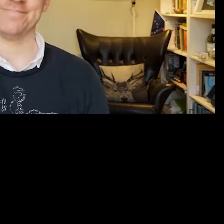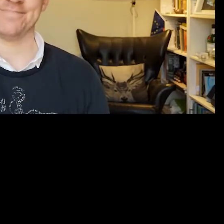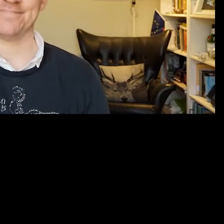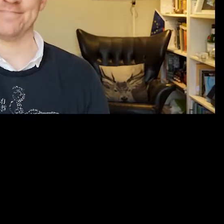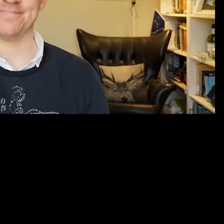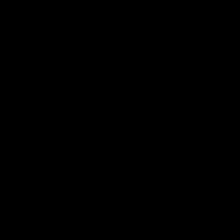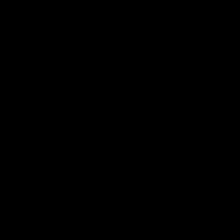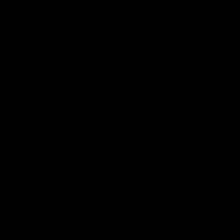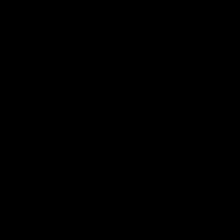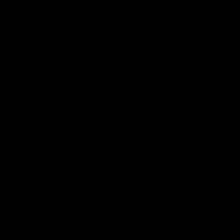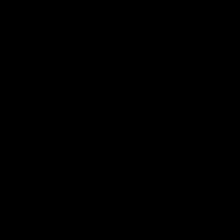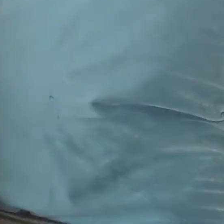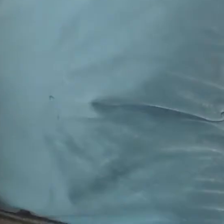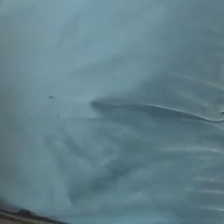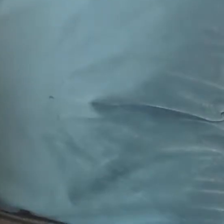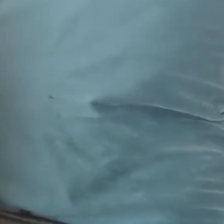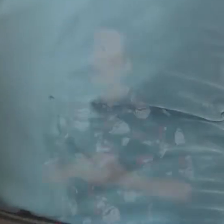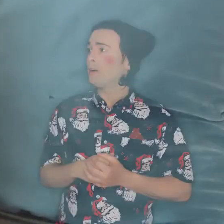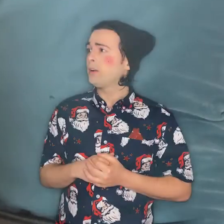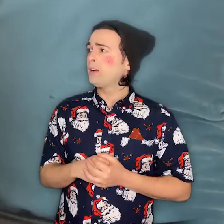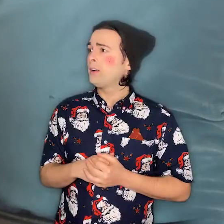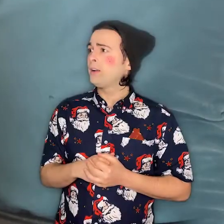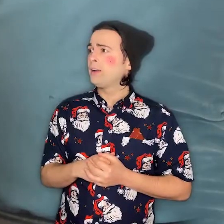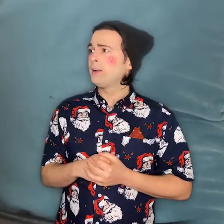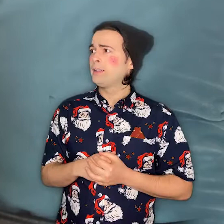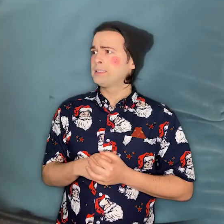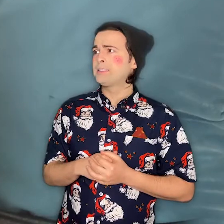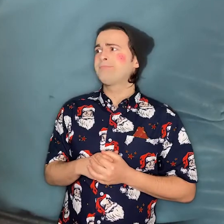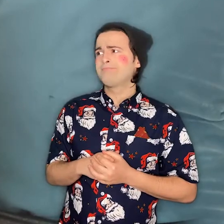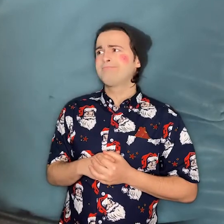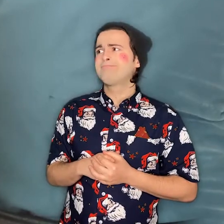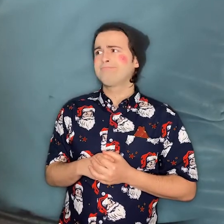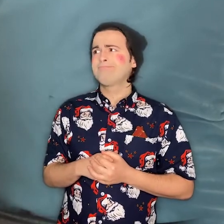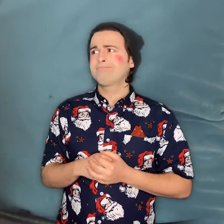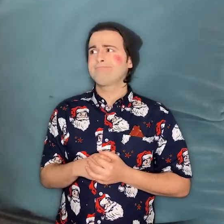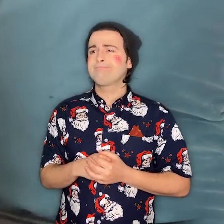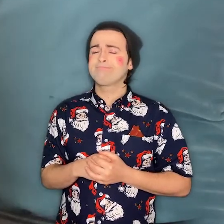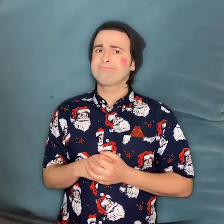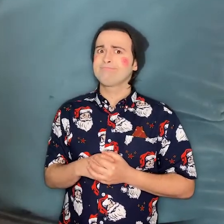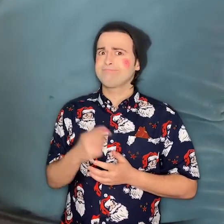Carina – I think I overreacted there a wee bit.